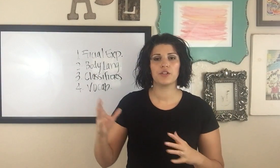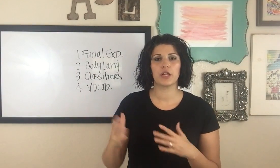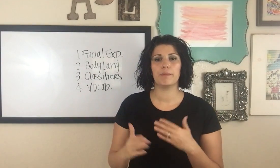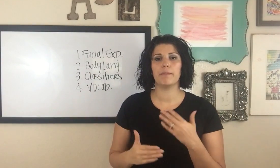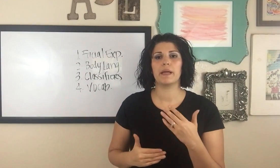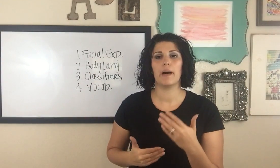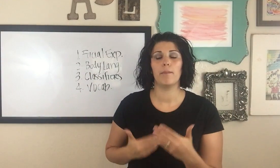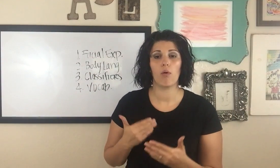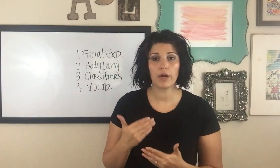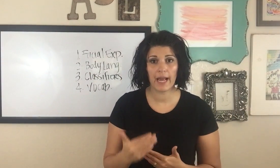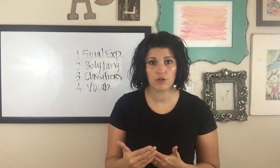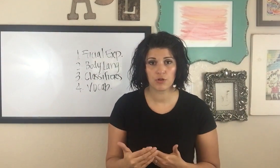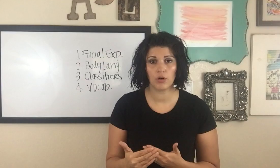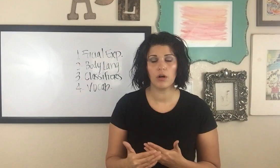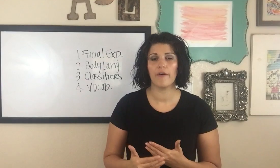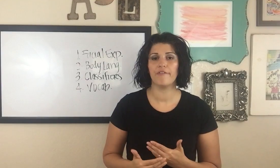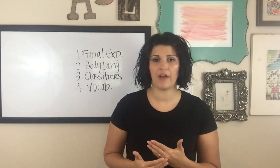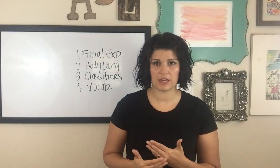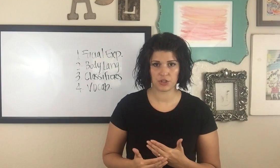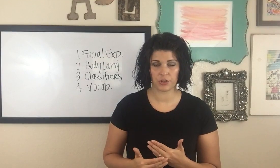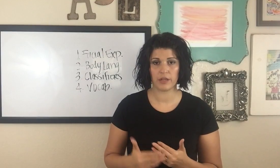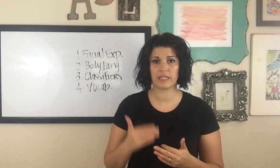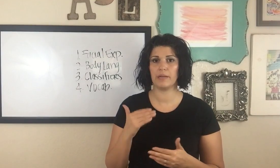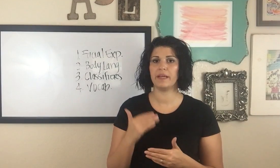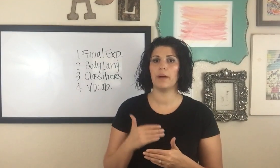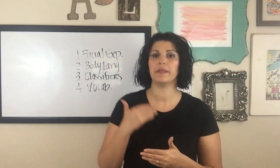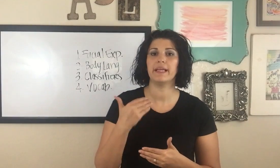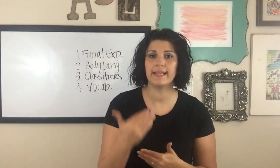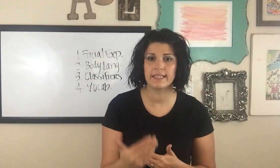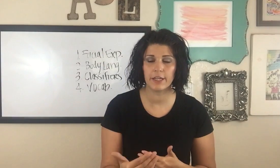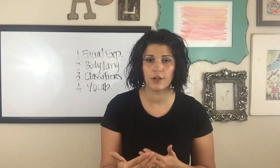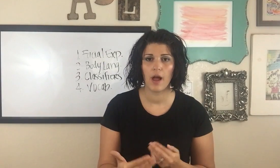it's going to be become more natural, faster. It's going to become easier,